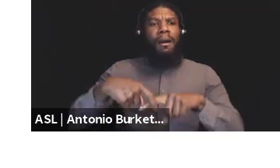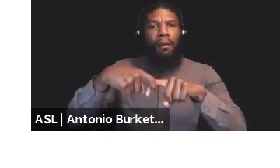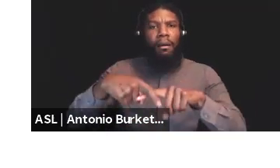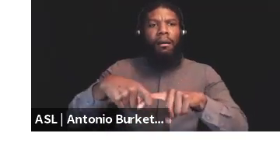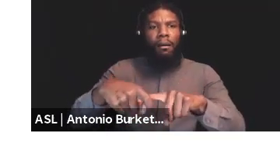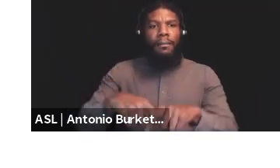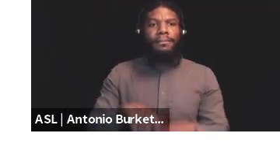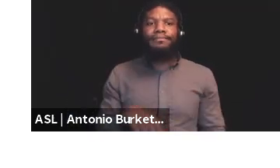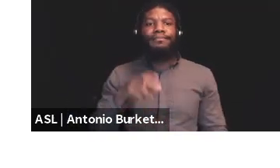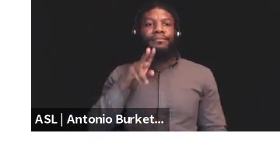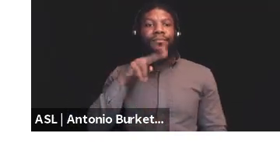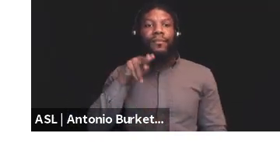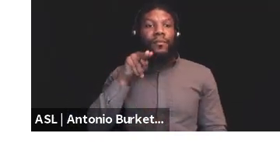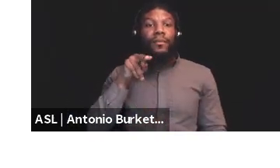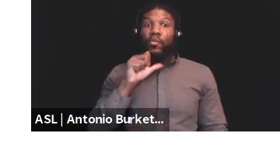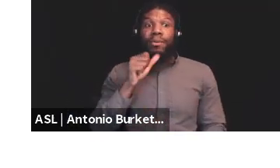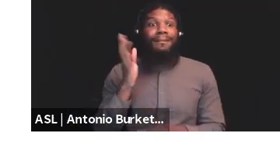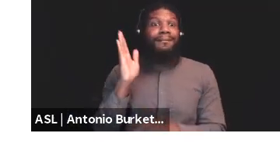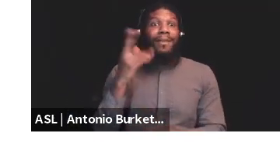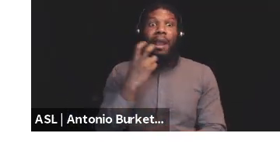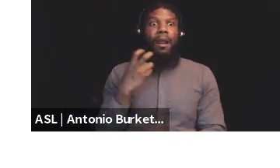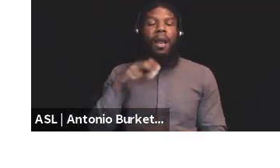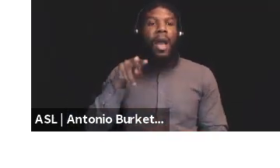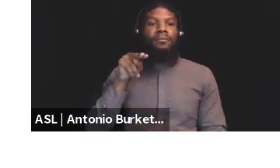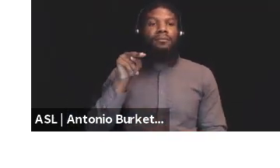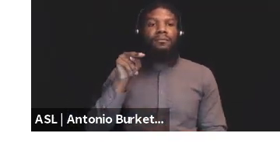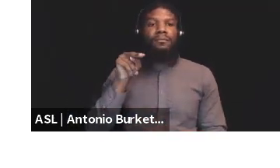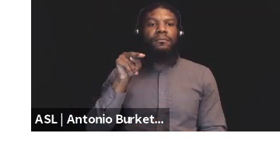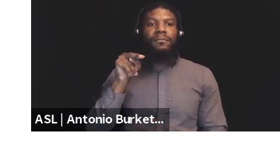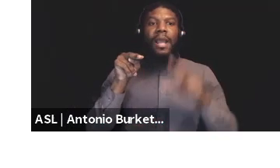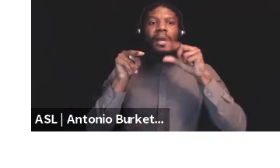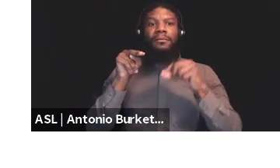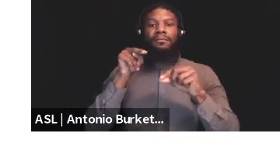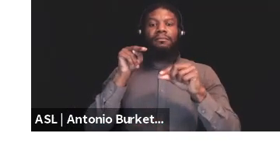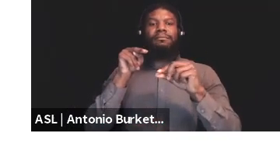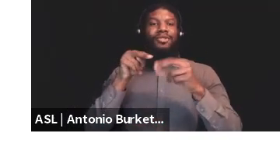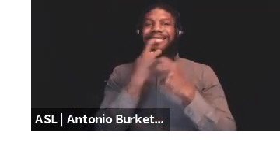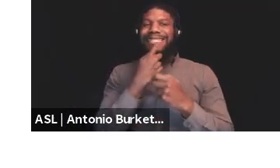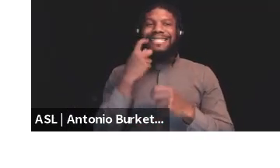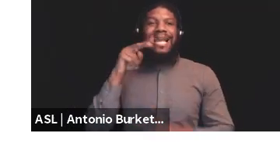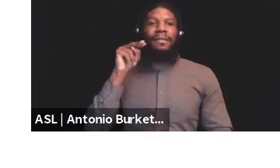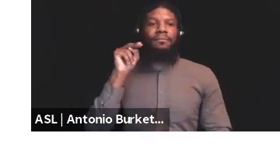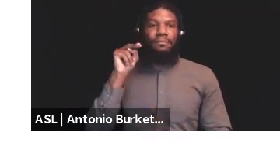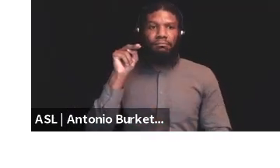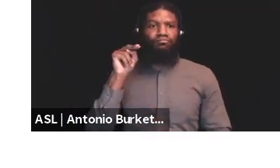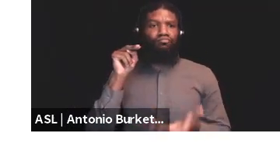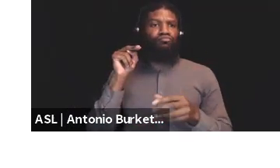behind your teeth when you're not speaking. Non-verbal communication is also an important part of presentation closed body postures, tense shoulders, lack of eye contact, and tugging at clothes or fidgeting can portray a lack of confidence or nervousness. Tutors can provide feedback on body language and posture as a way to improve presentations.